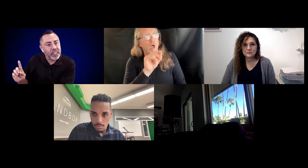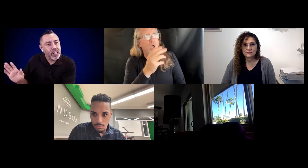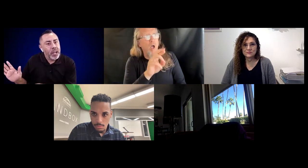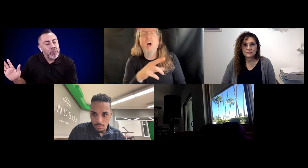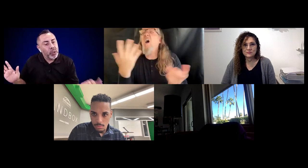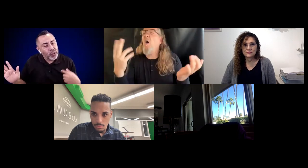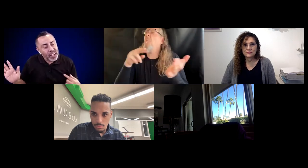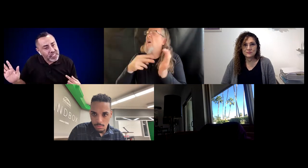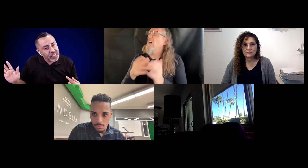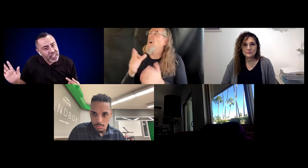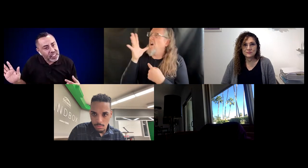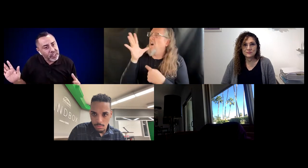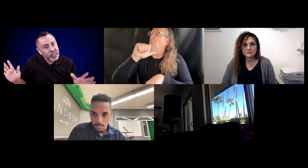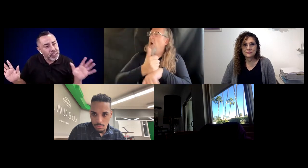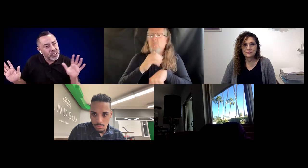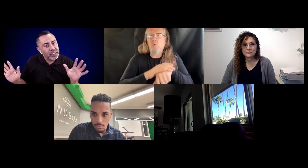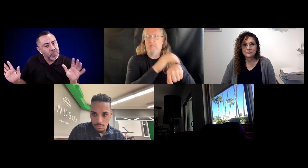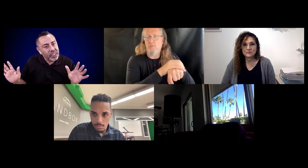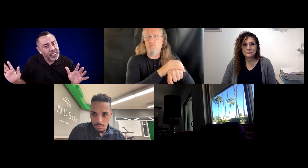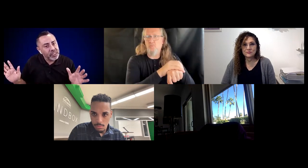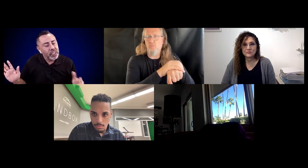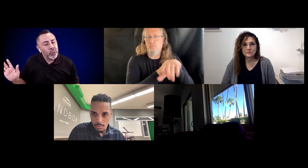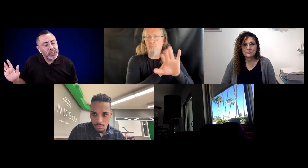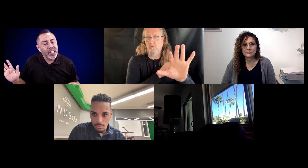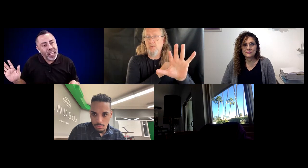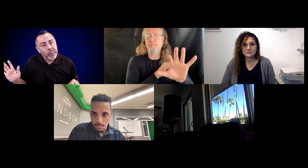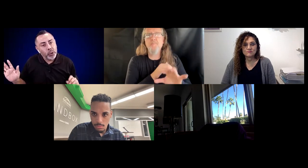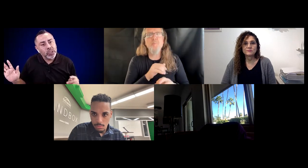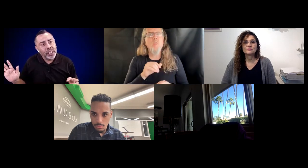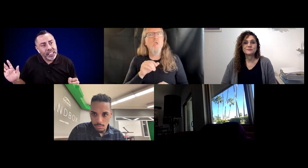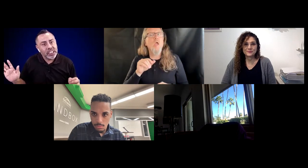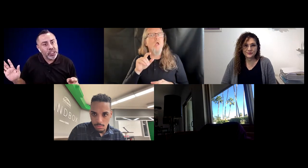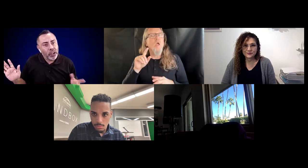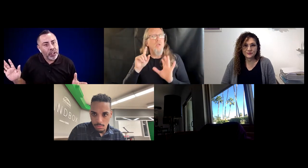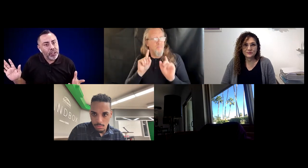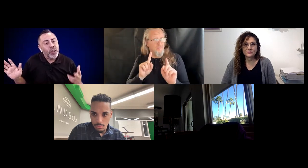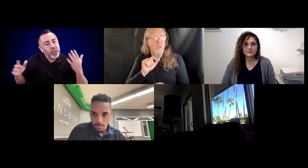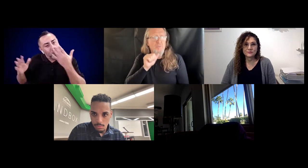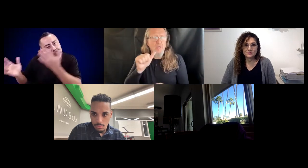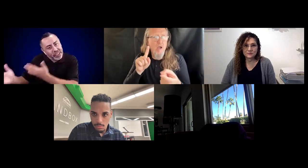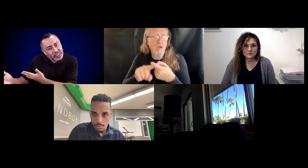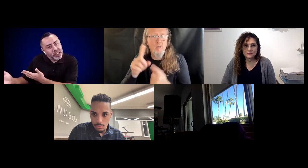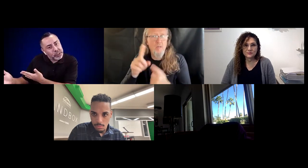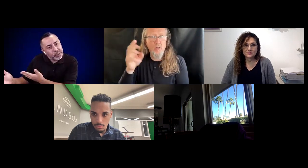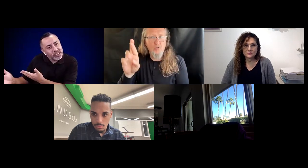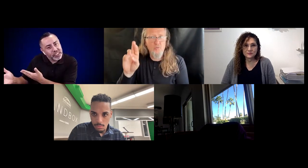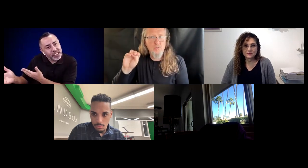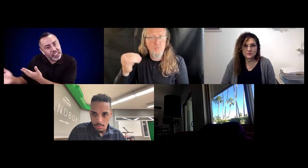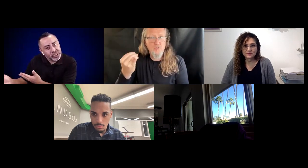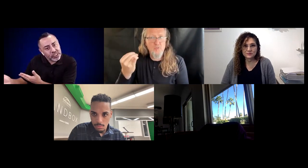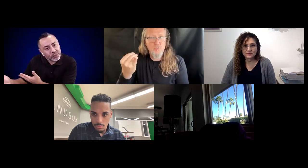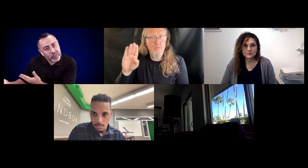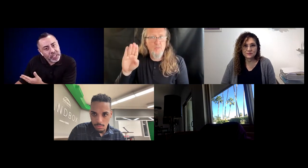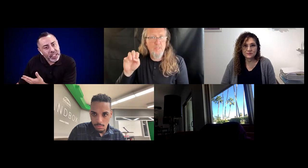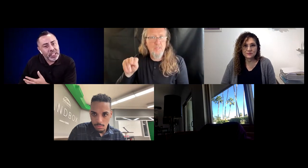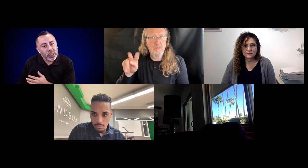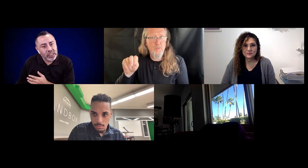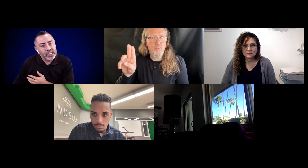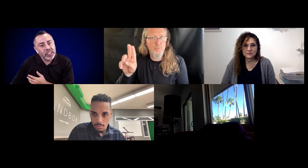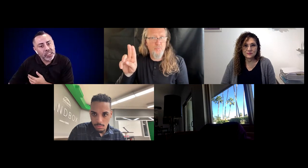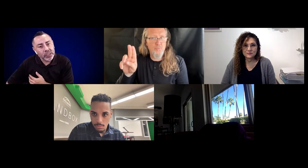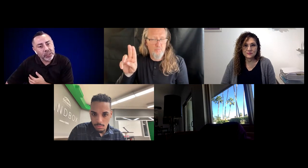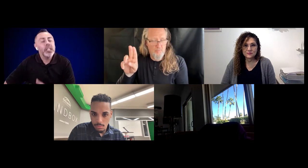We are basing our response on English, and it wasn't until Dr. M.J. Bienvue